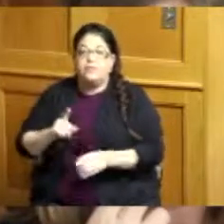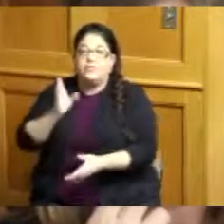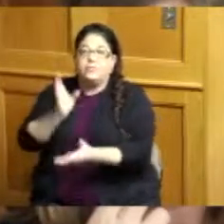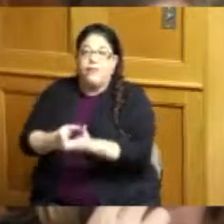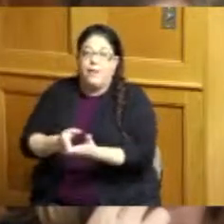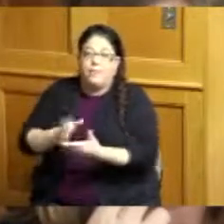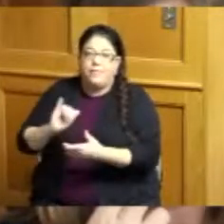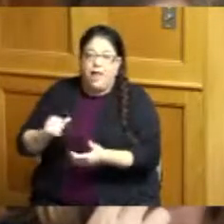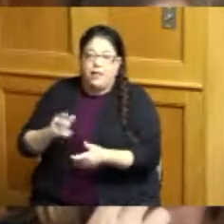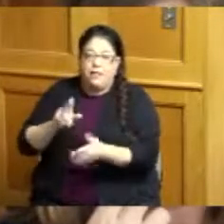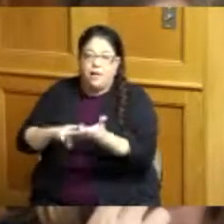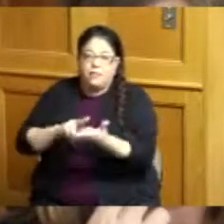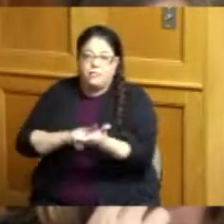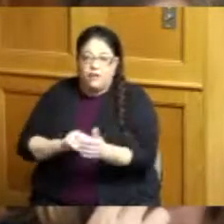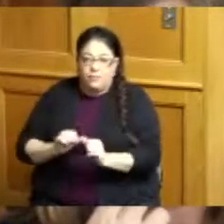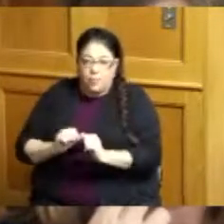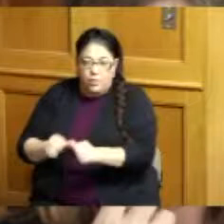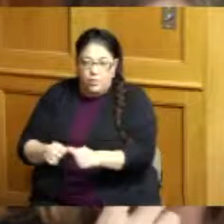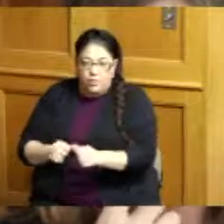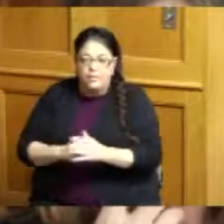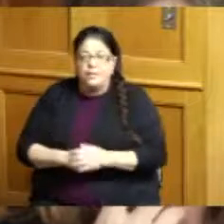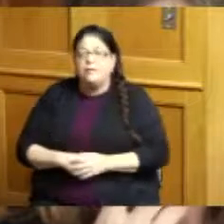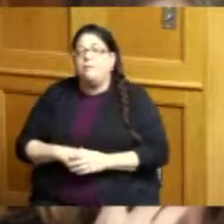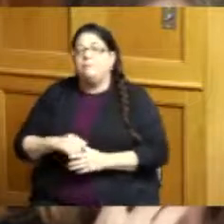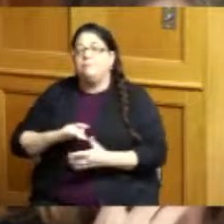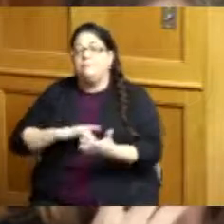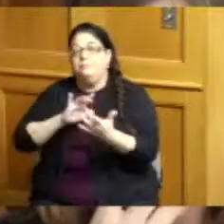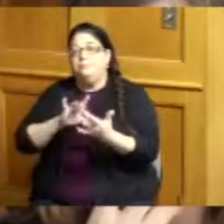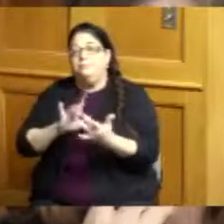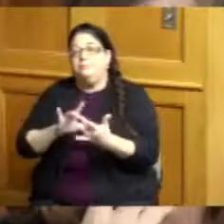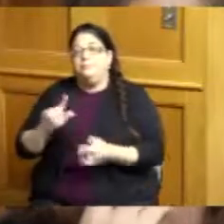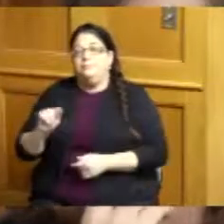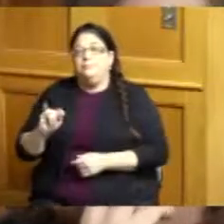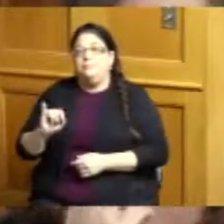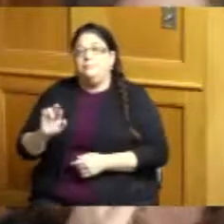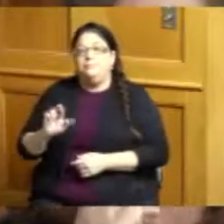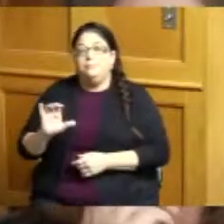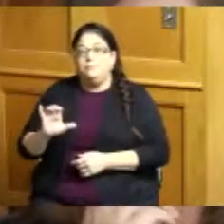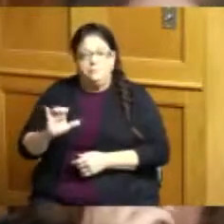people I did reach out to the chair of the TIRC to get a better understanding of the rationale